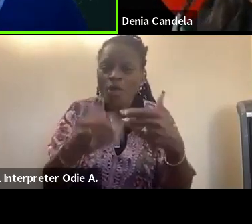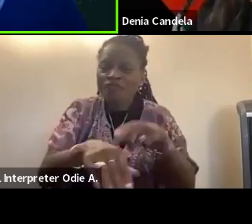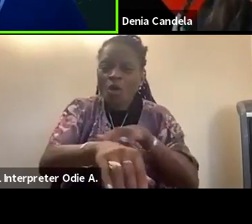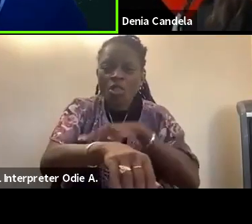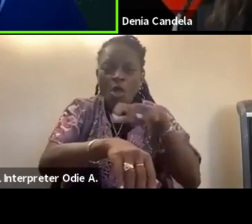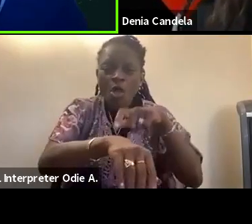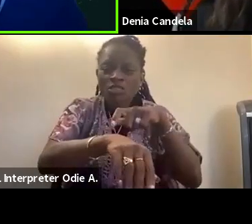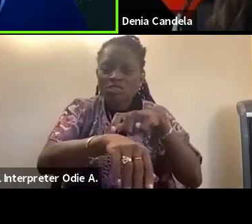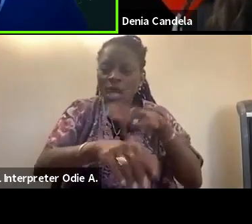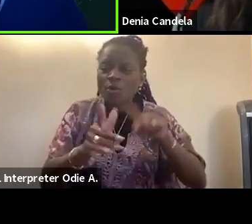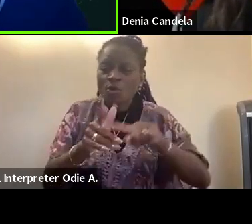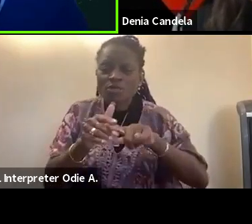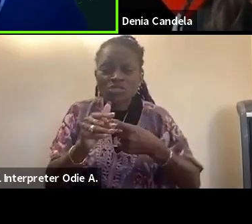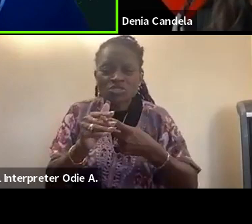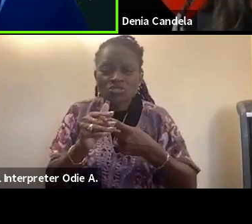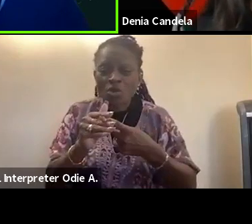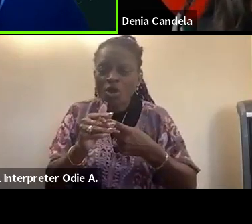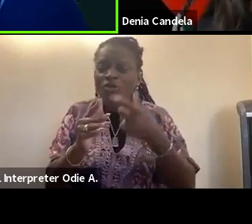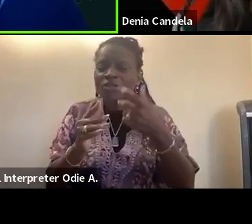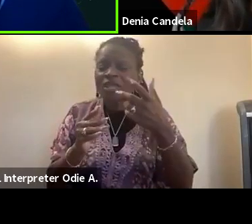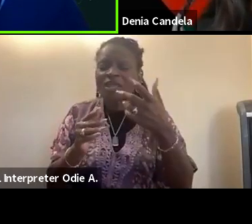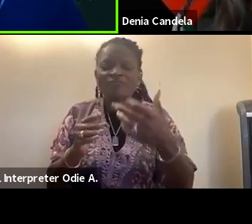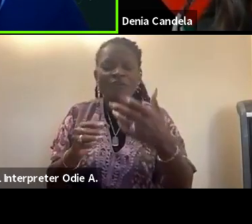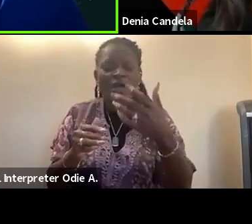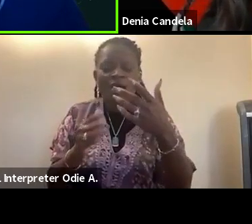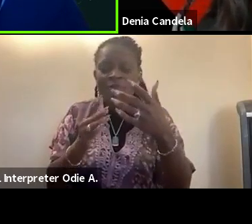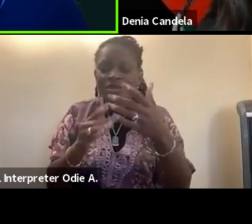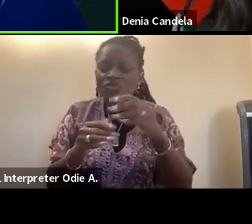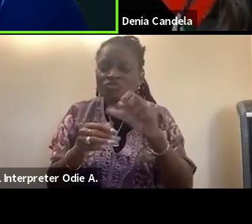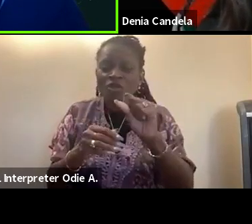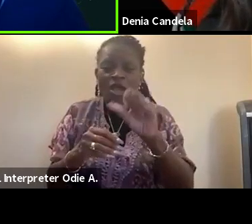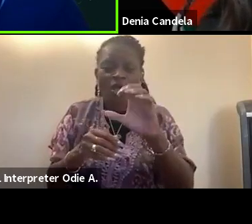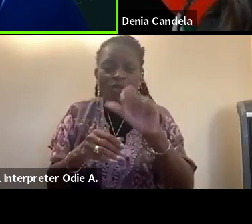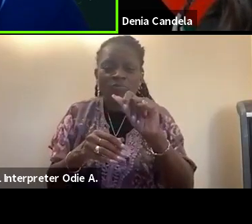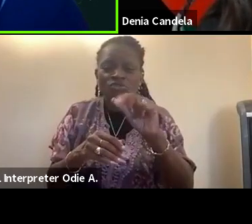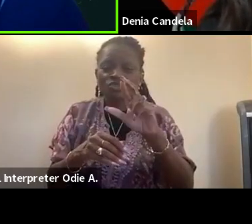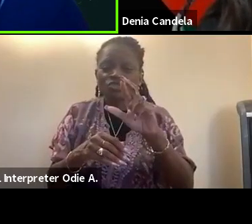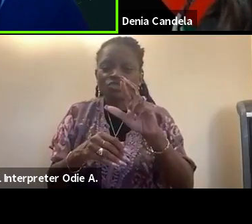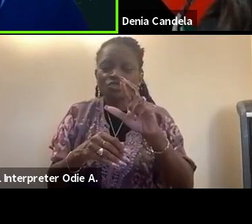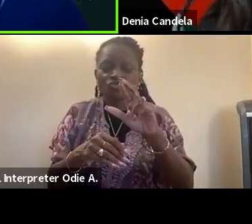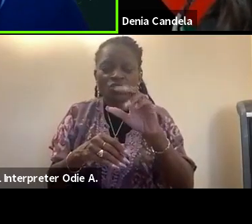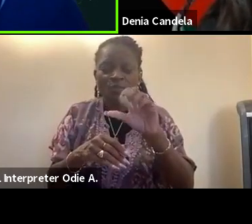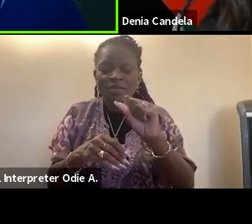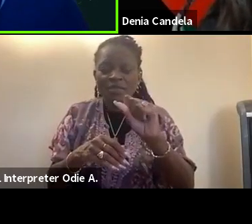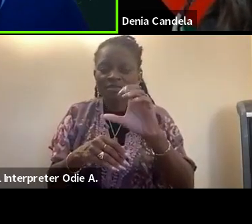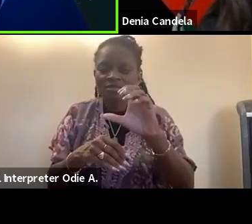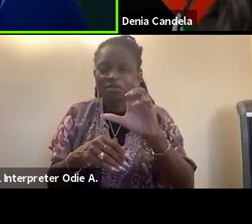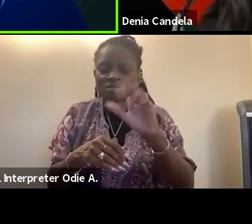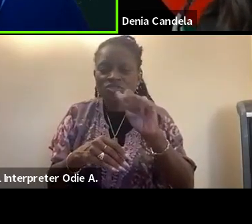in the community in terms of getting people vaccinated. So I really applaud you for all your tireless efforts.